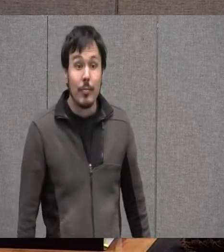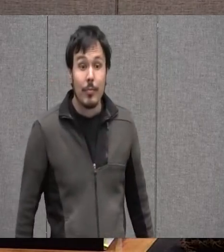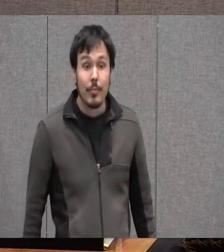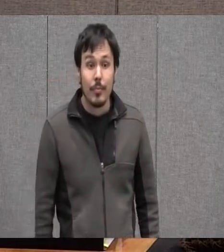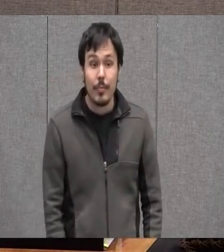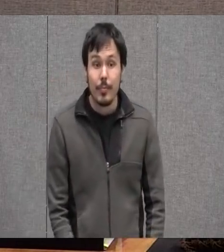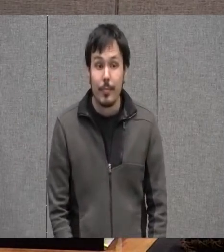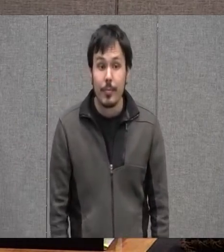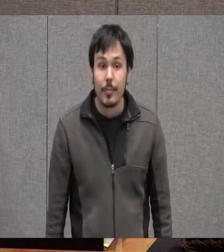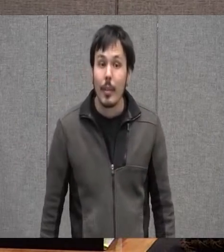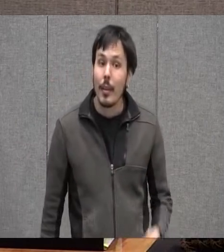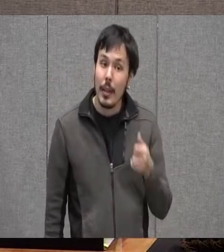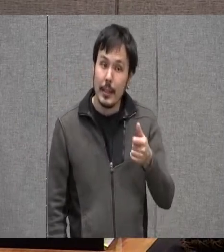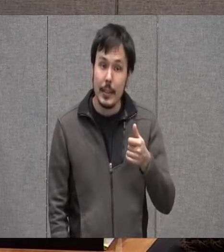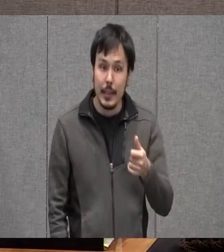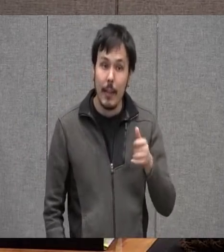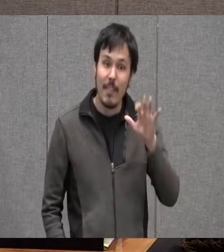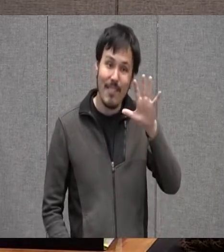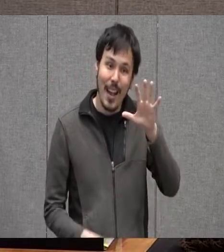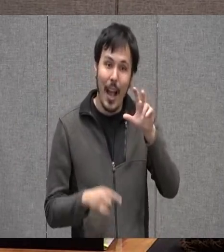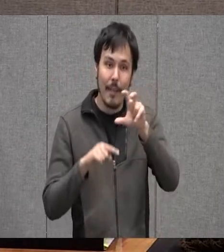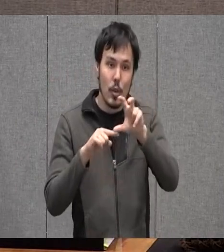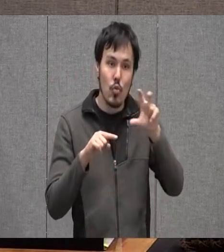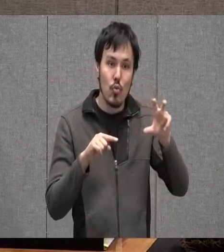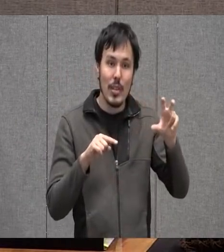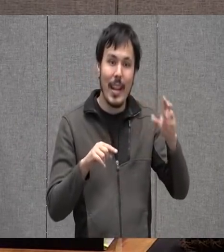It's five units out of 100 units.